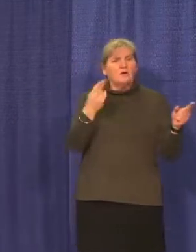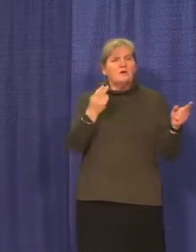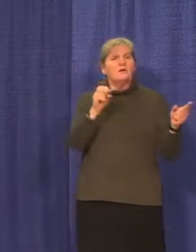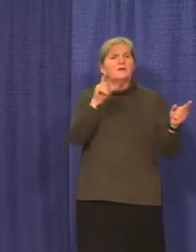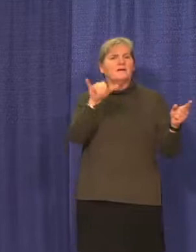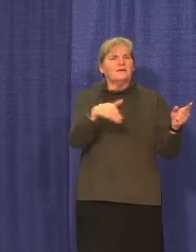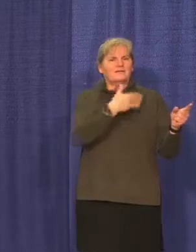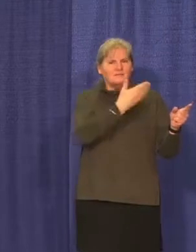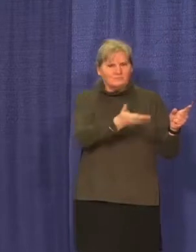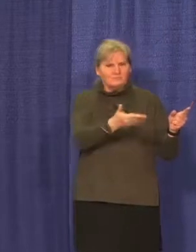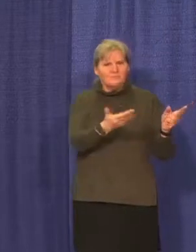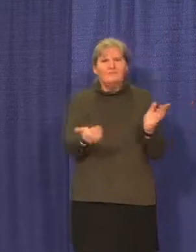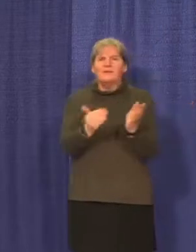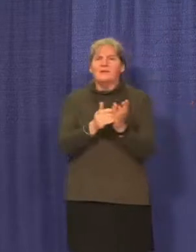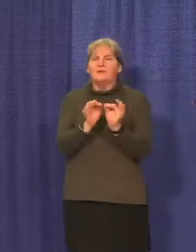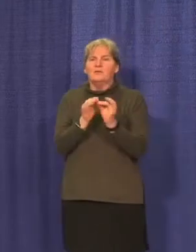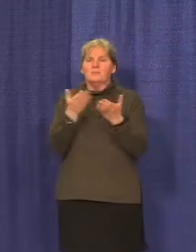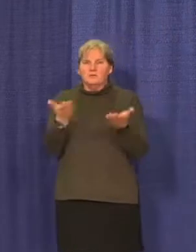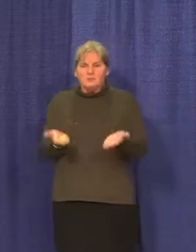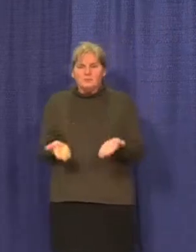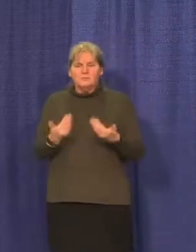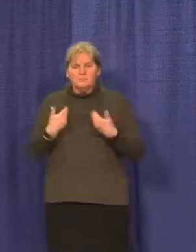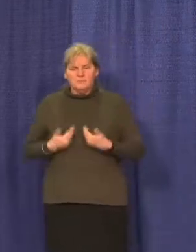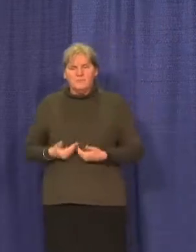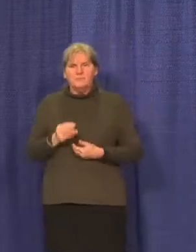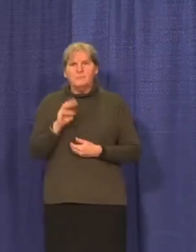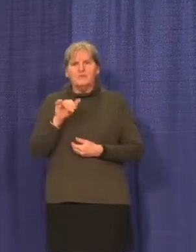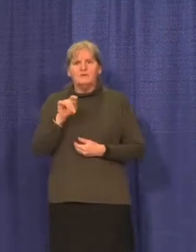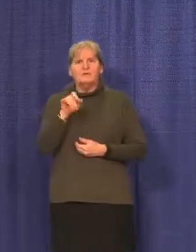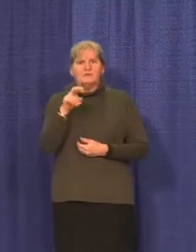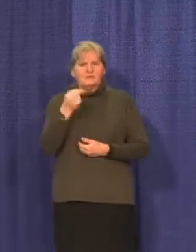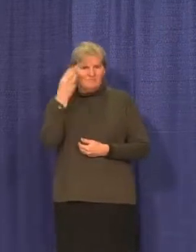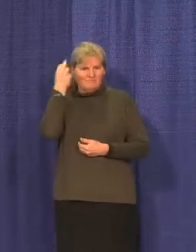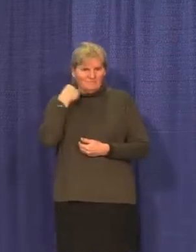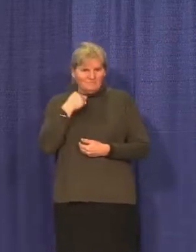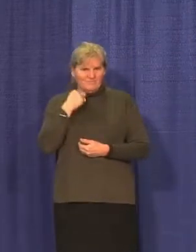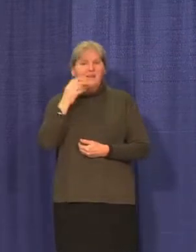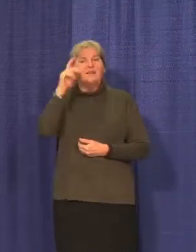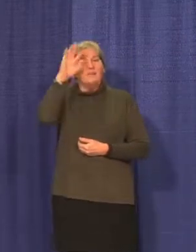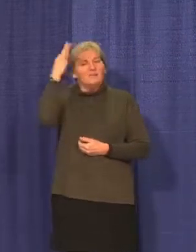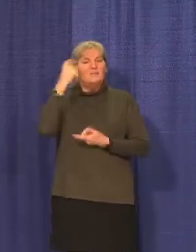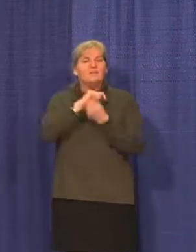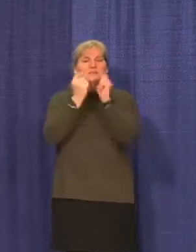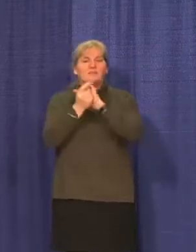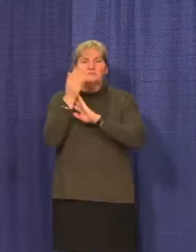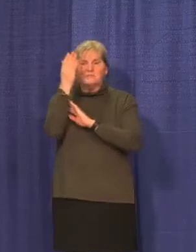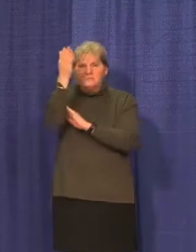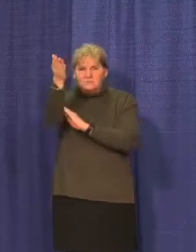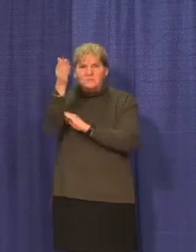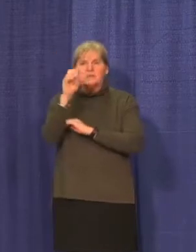Hanley. Our sign language interpreter is Mary Tiessen and our French language translation from French